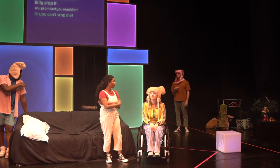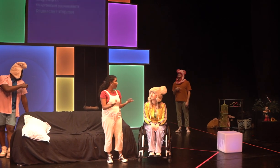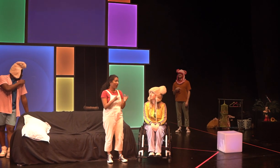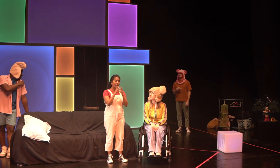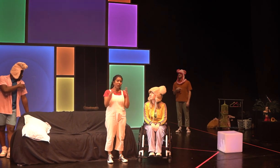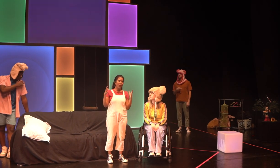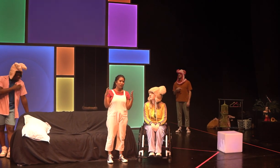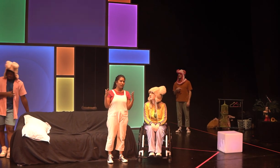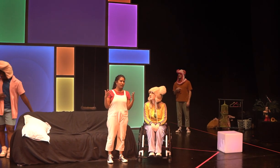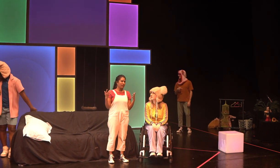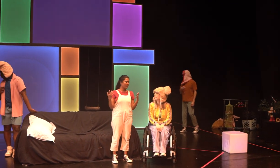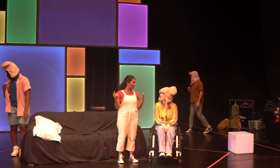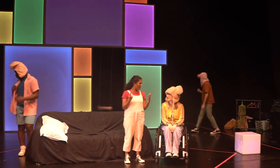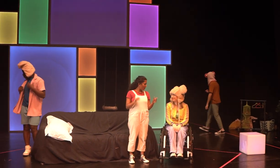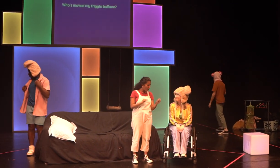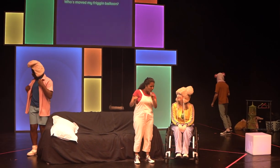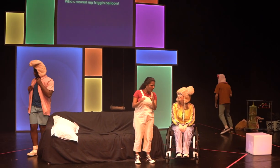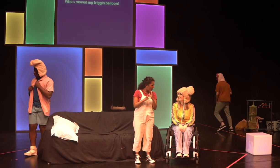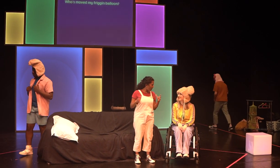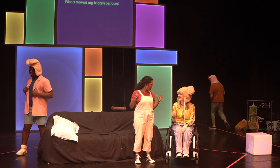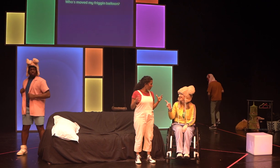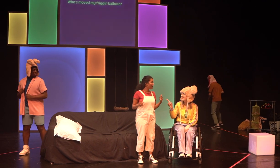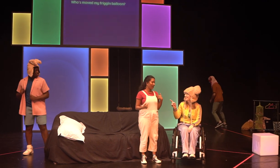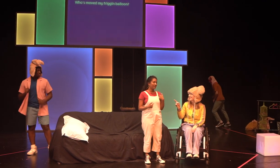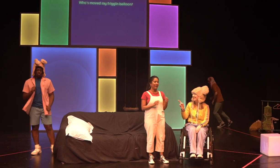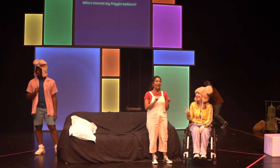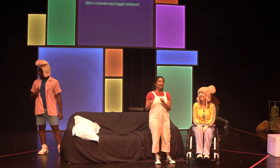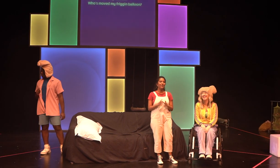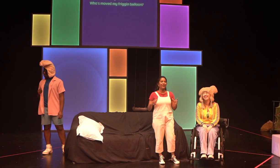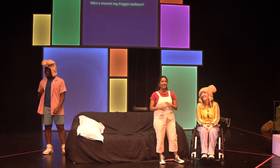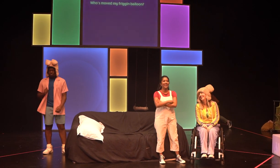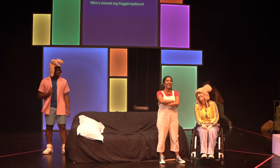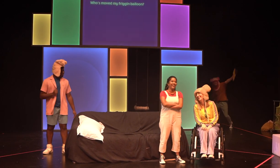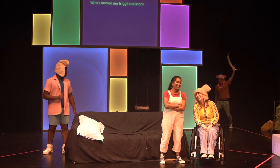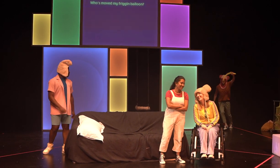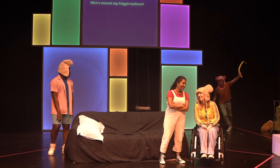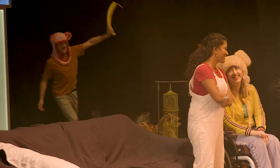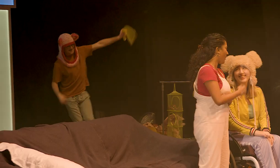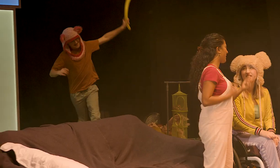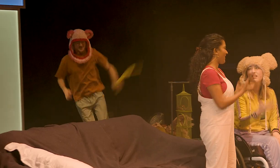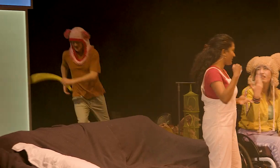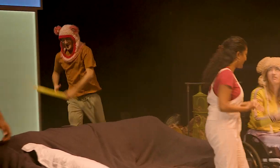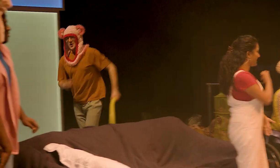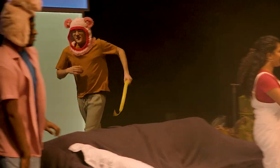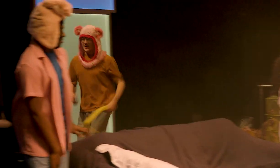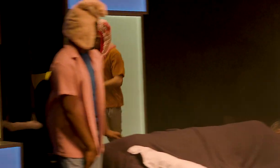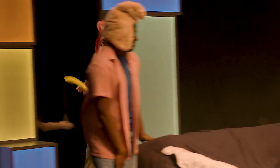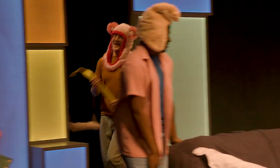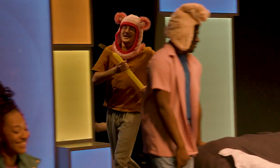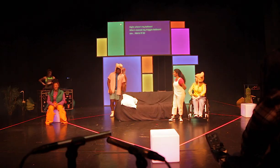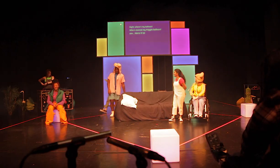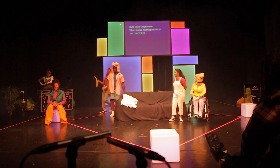balloon? Hey, who's moved my frigging balloon? Here it is. Right, it's time for